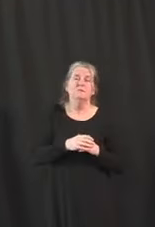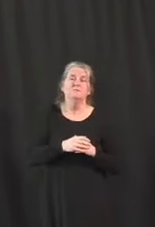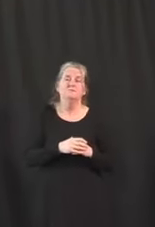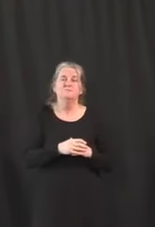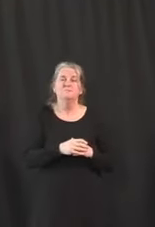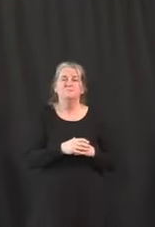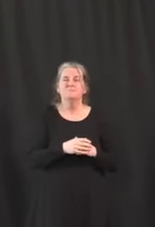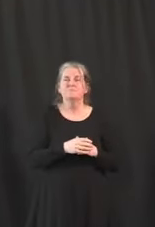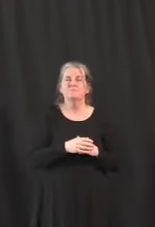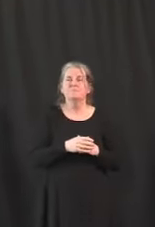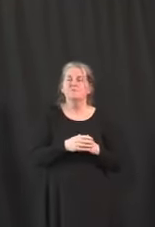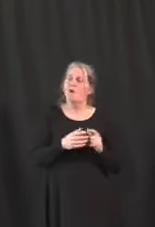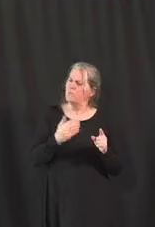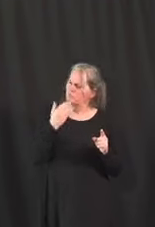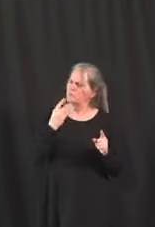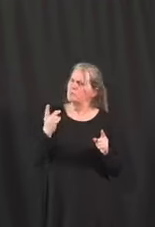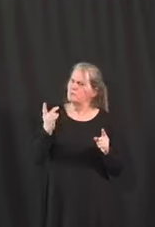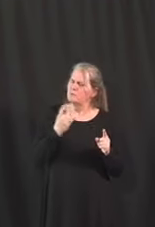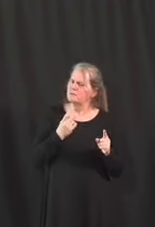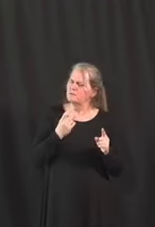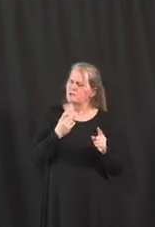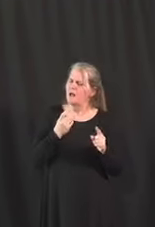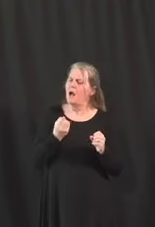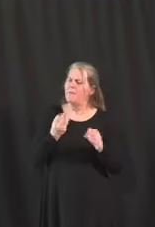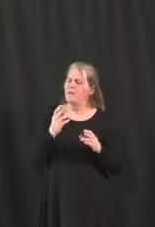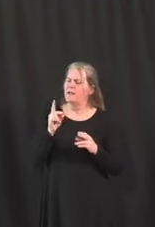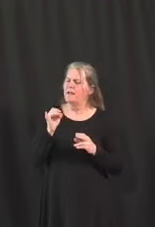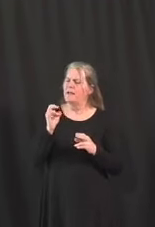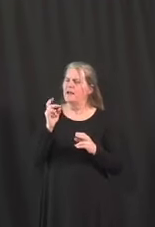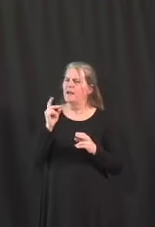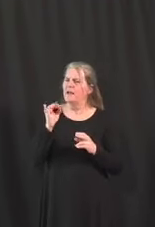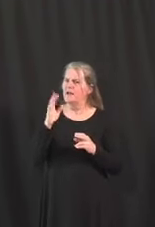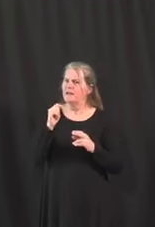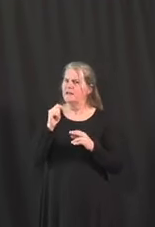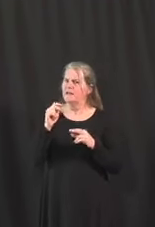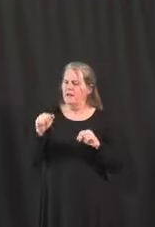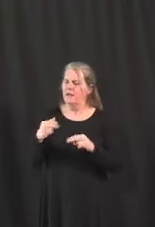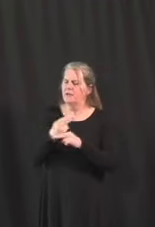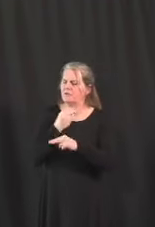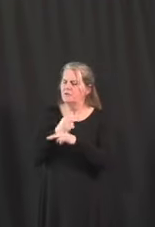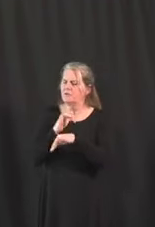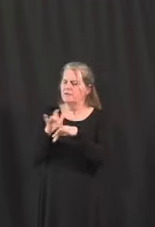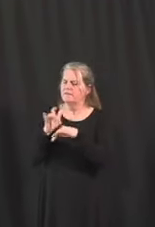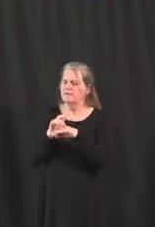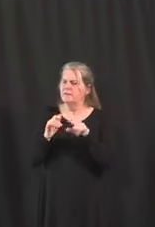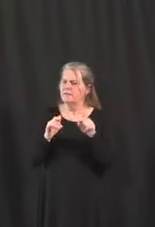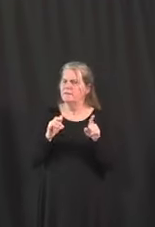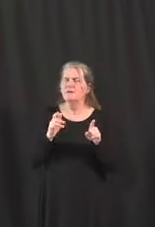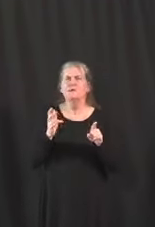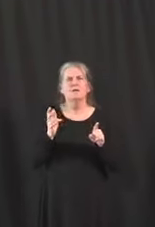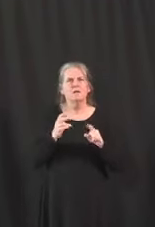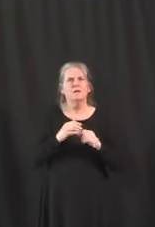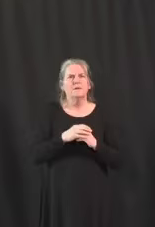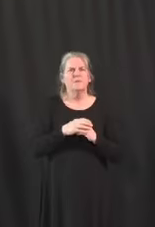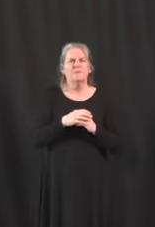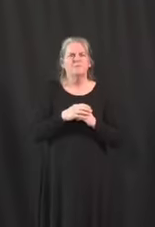ABOUT NUMBERS OF TEST KITS AVAILABLE. I THINK THE -- I WOULD BE A